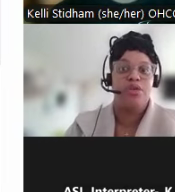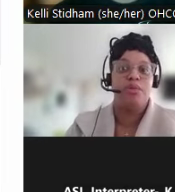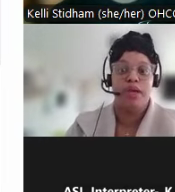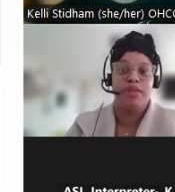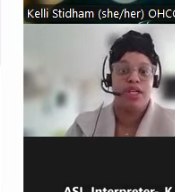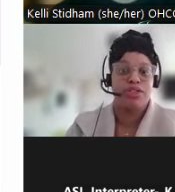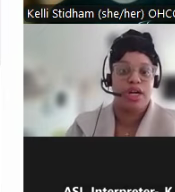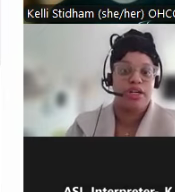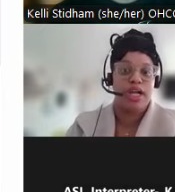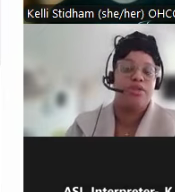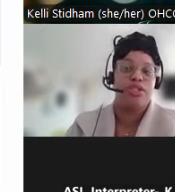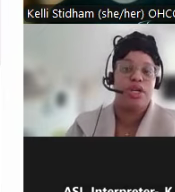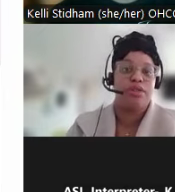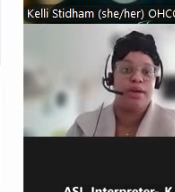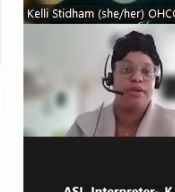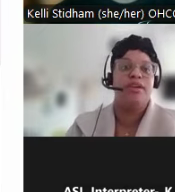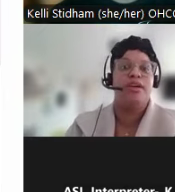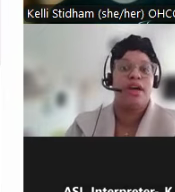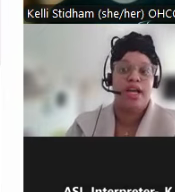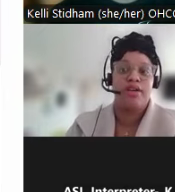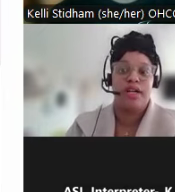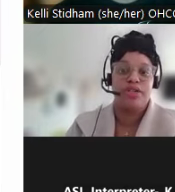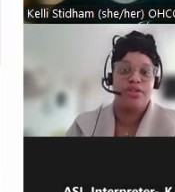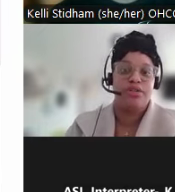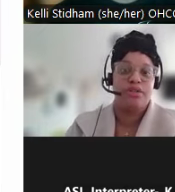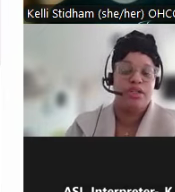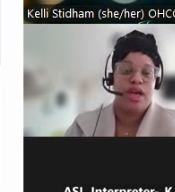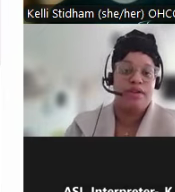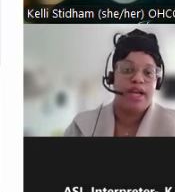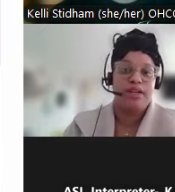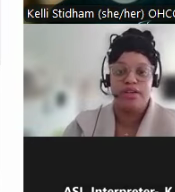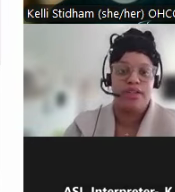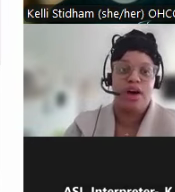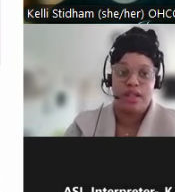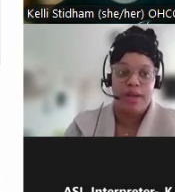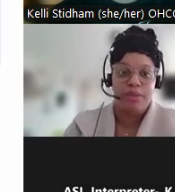would meet with an instructor and you would show them, I know how to do